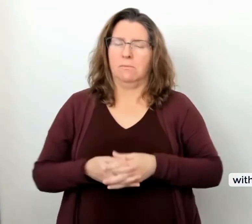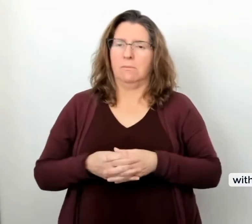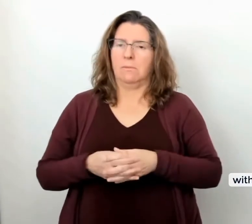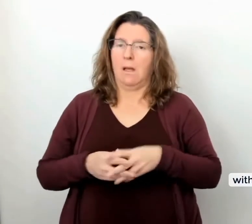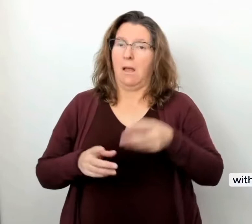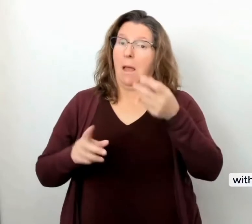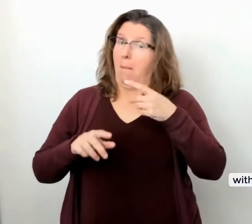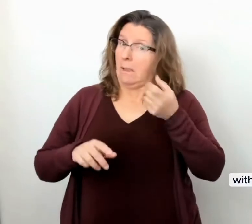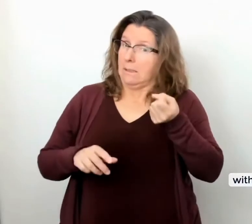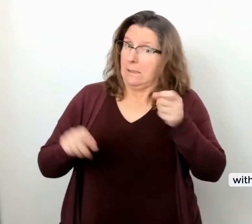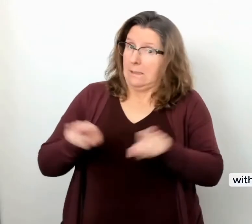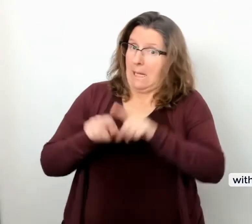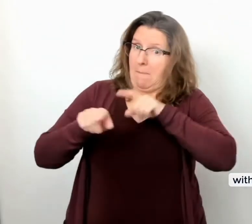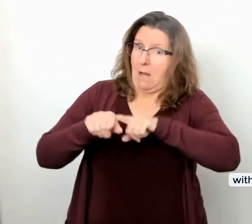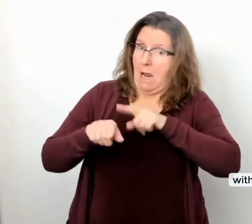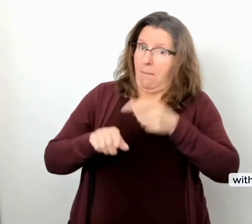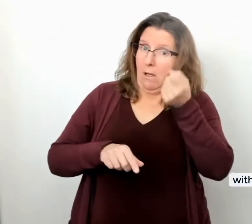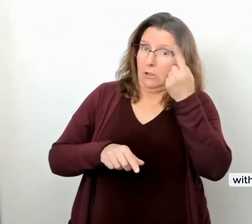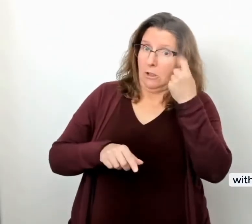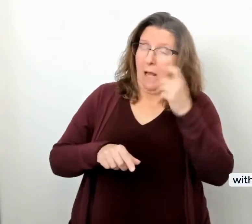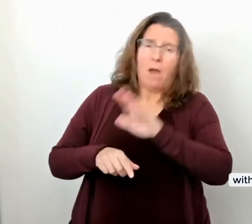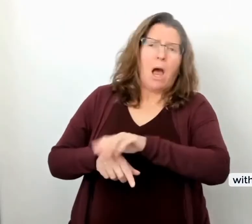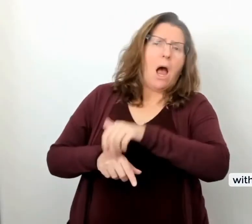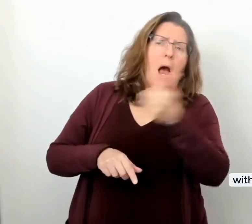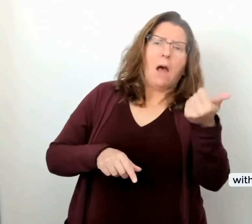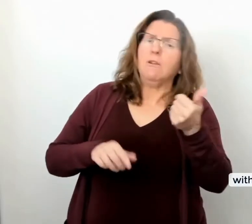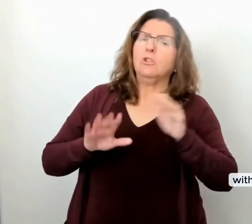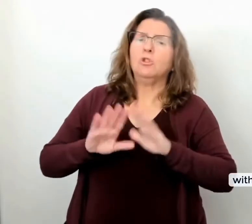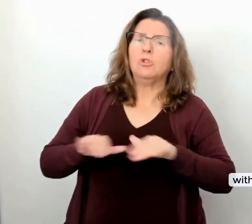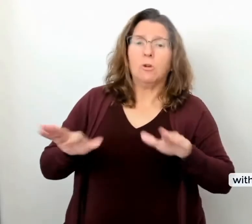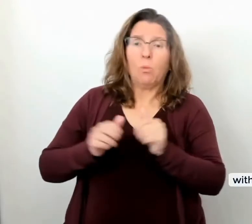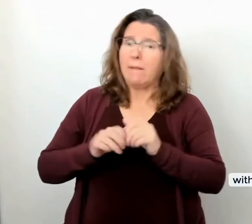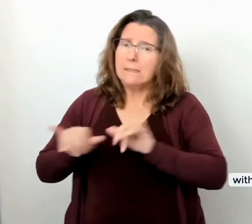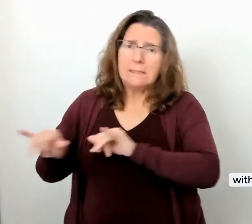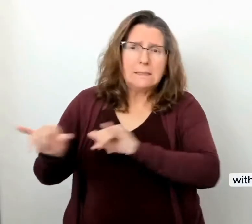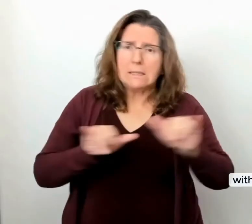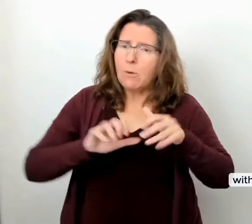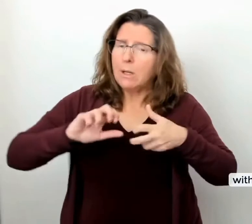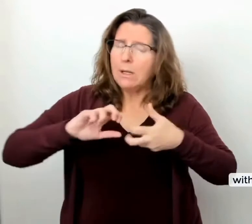where they never felt they belonged. But we also know of examples where students,